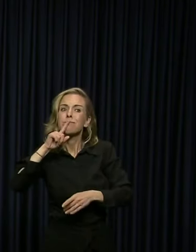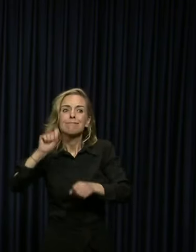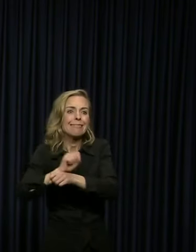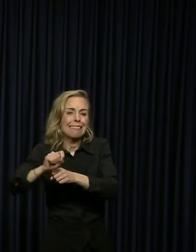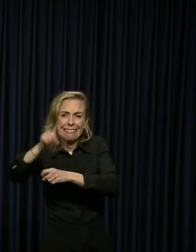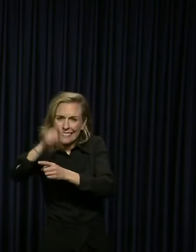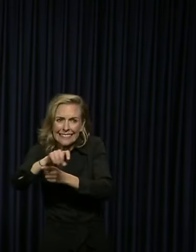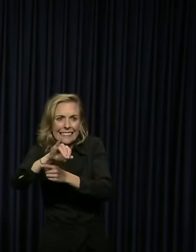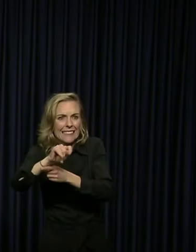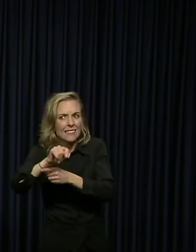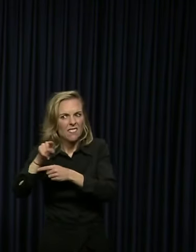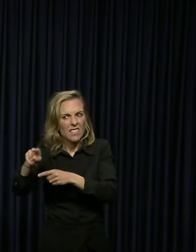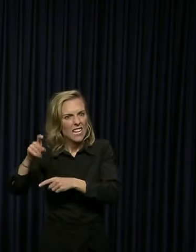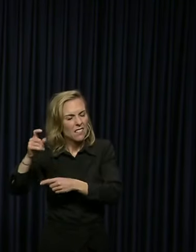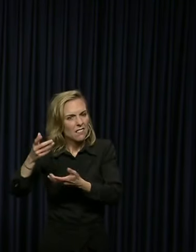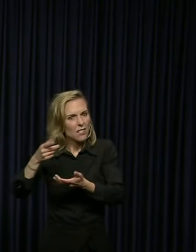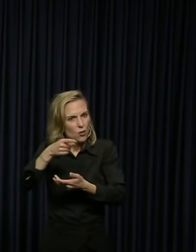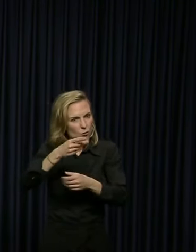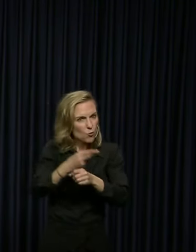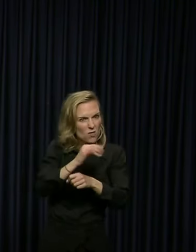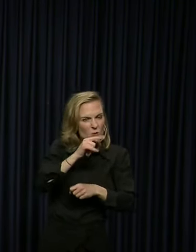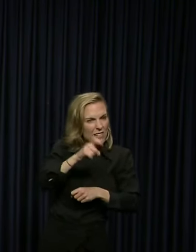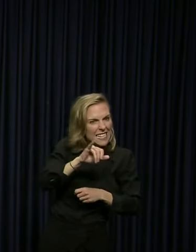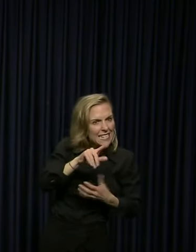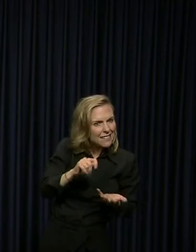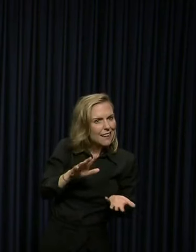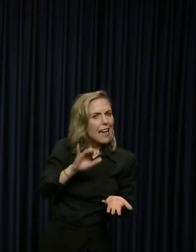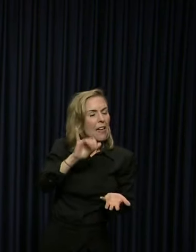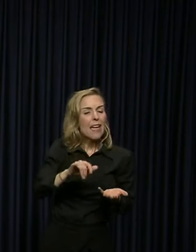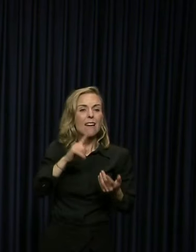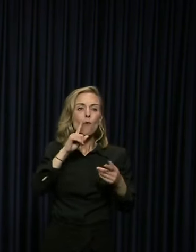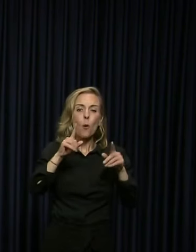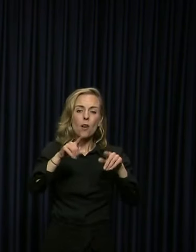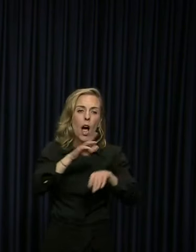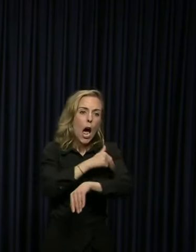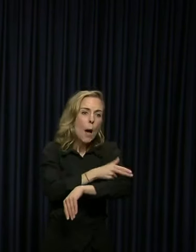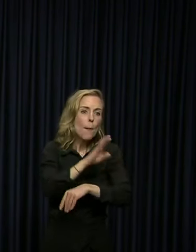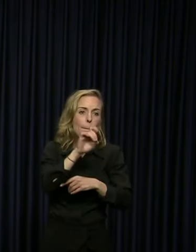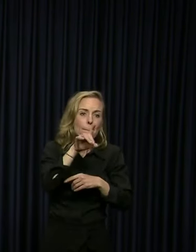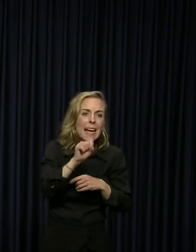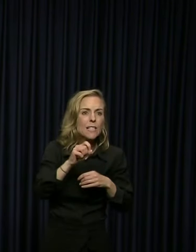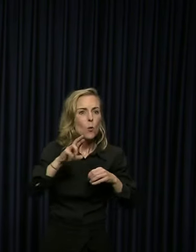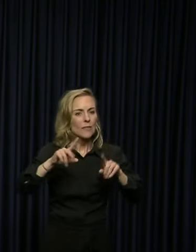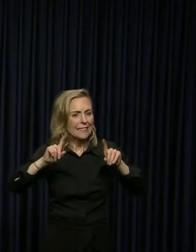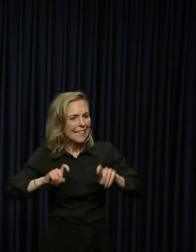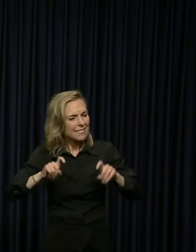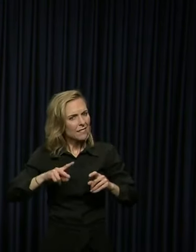SIX FEET OF SOMEBODY AND HAVE A CONVERSATION. THAT WILL STILL SPREAD THE